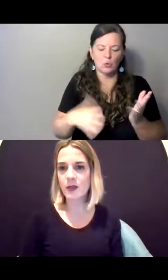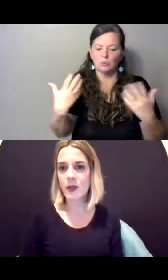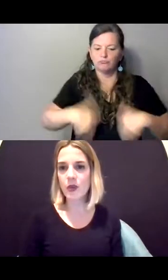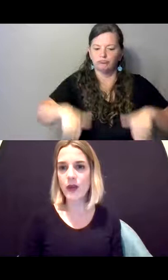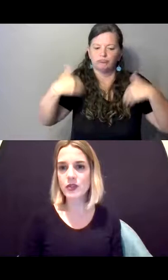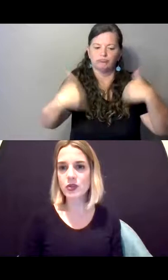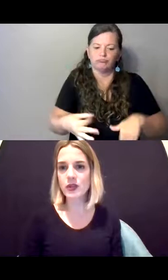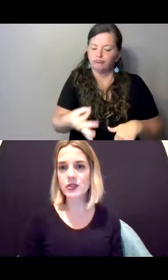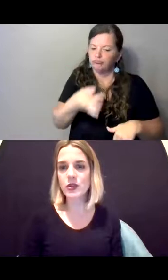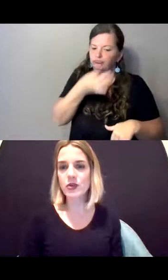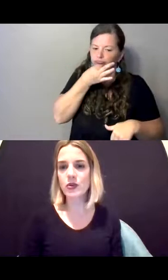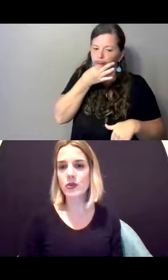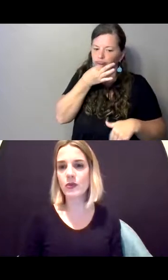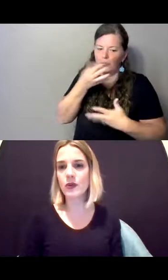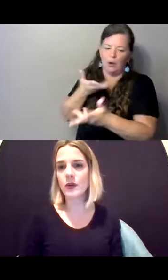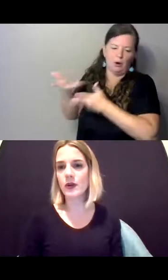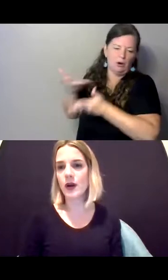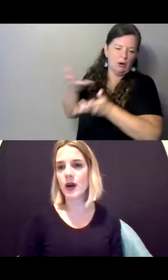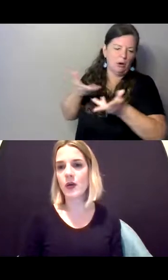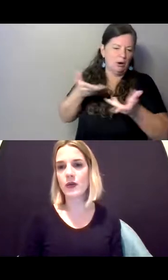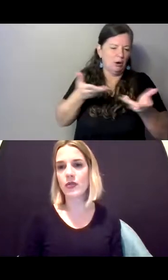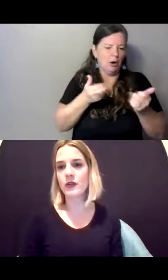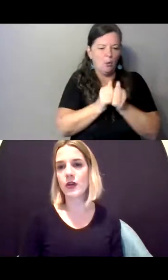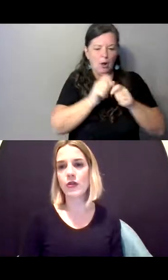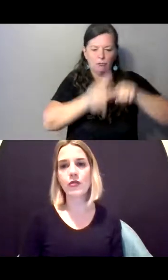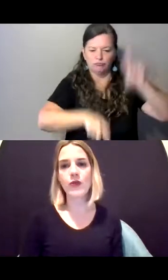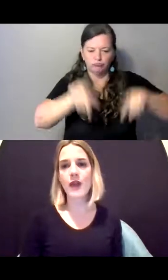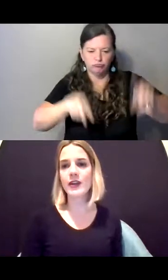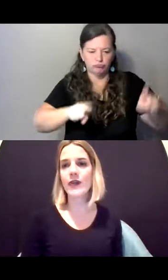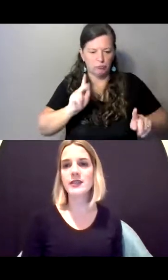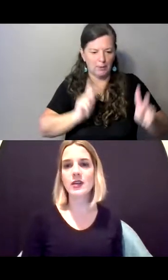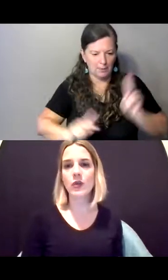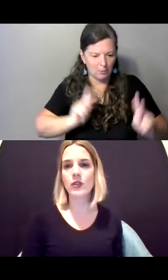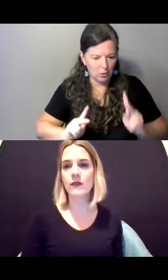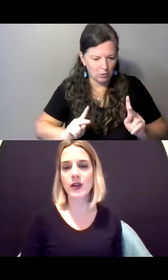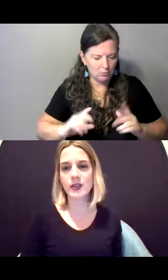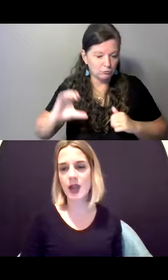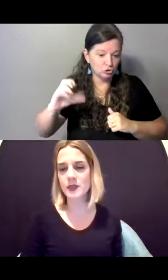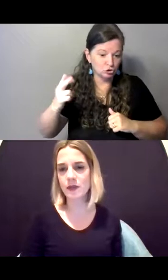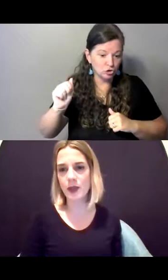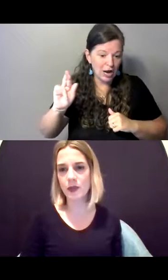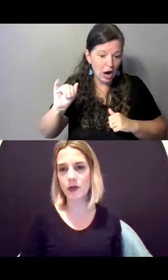Maybe you have students who are, you know, they're thrive at interacting with various types of people.